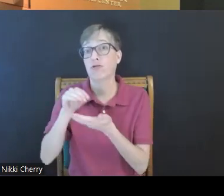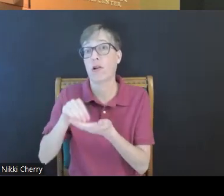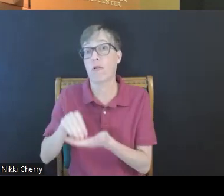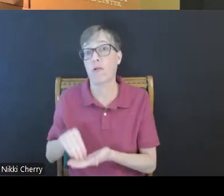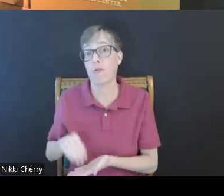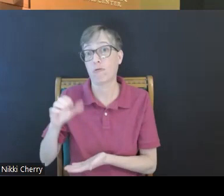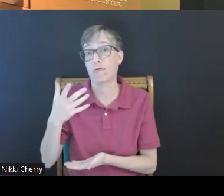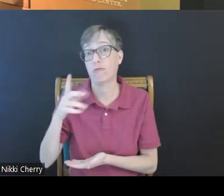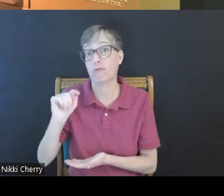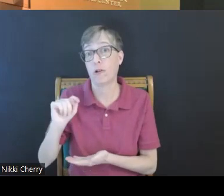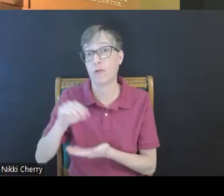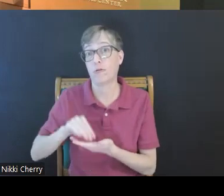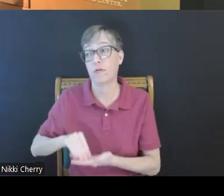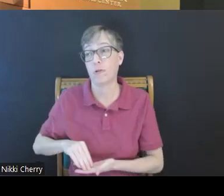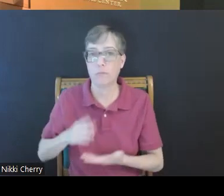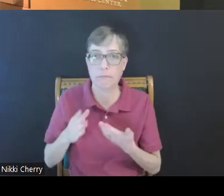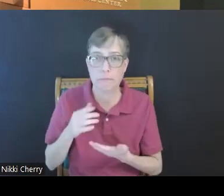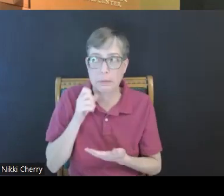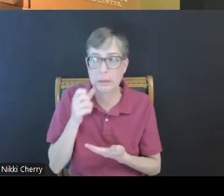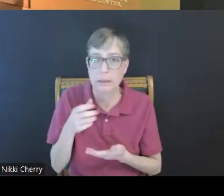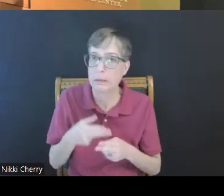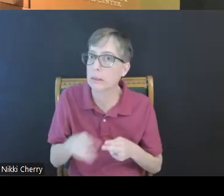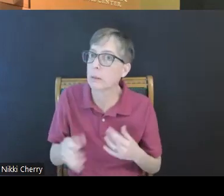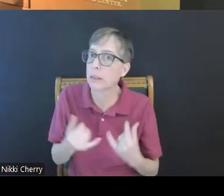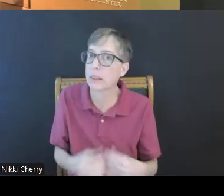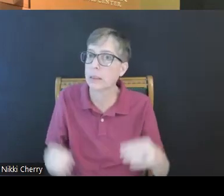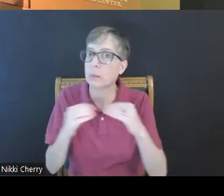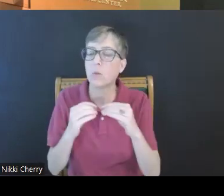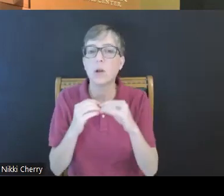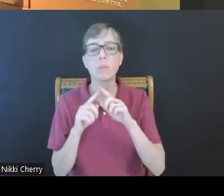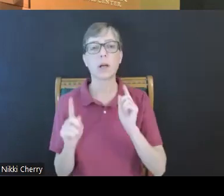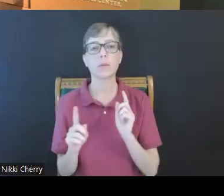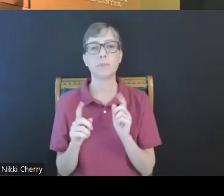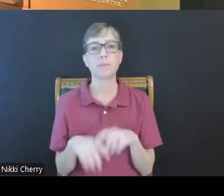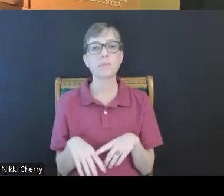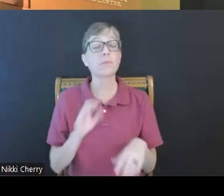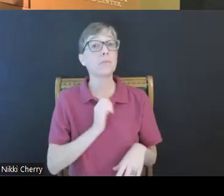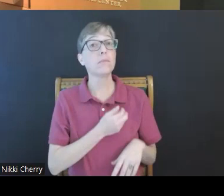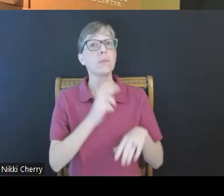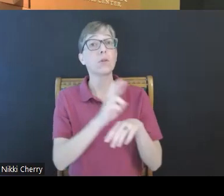uh for a half hour after the visit anyway so and our residents say I can't do this in 15 minutes I